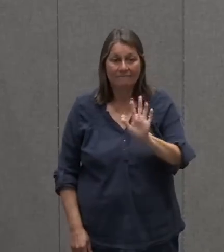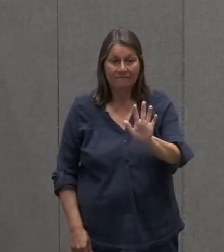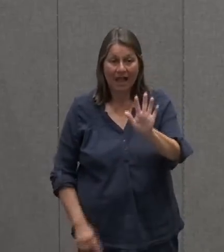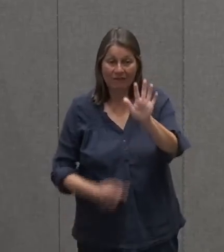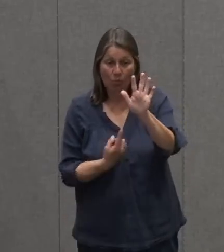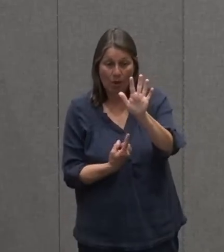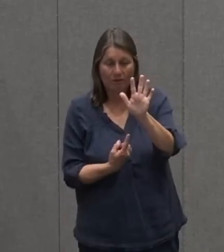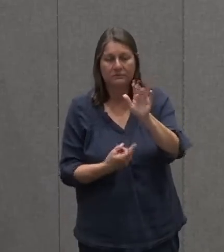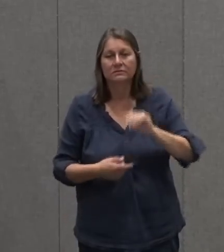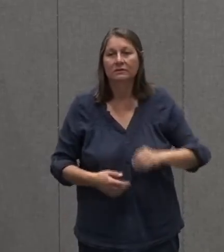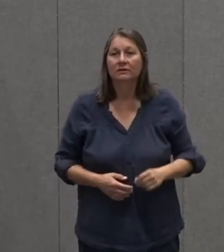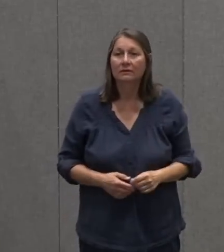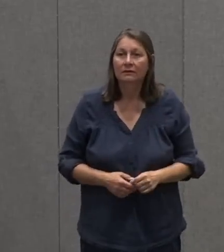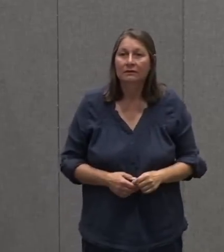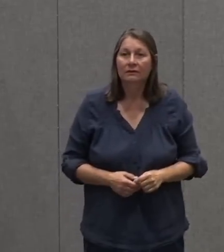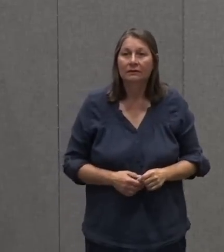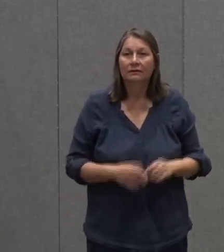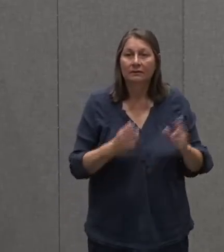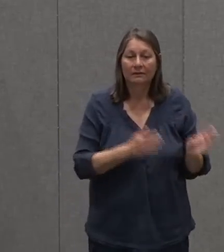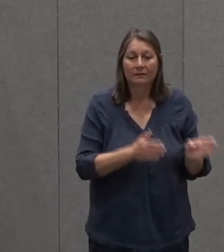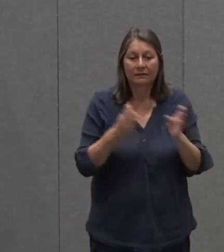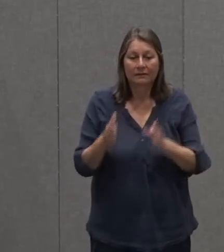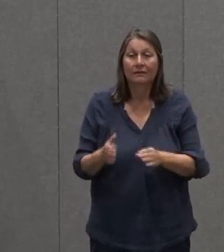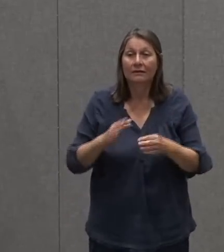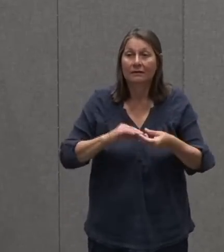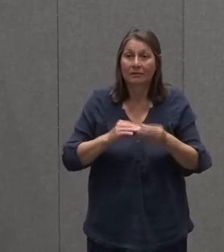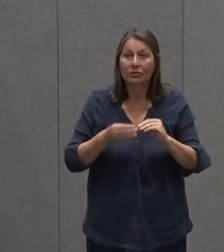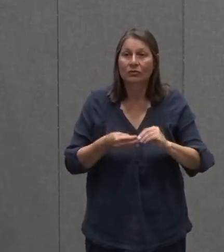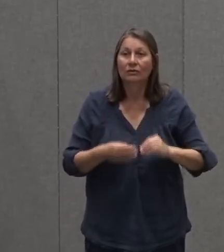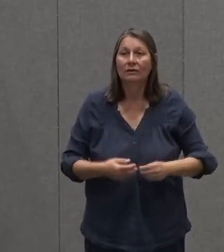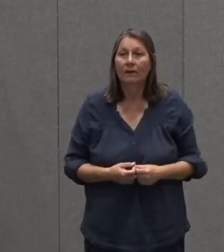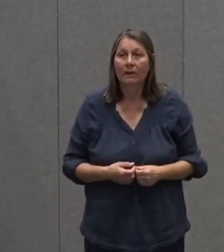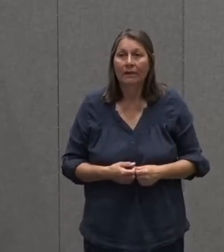Our next number that we're gonna be using is gonna be 23